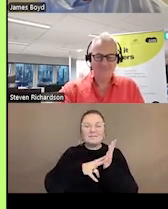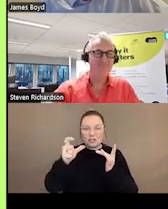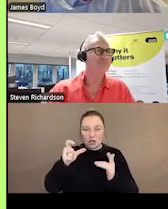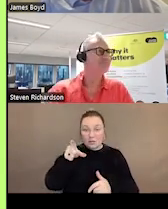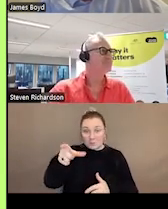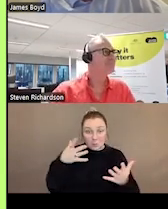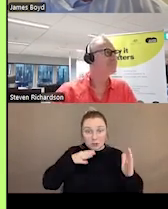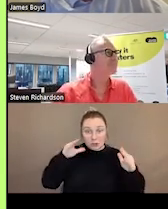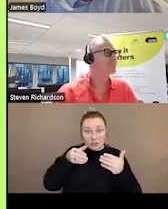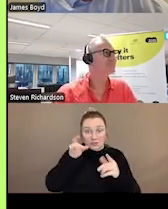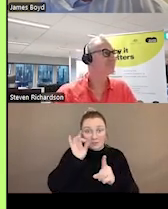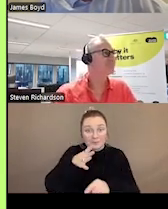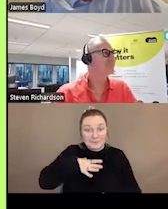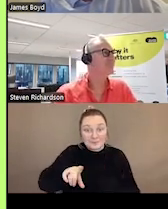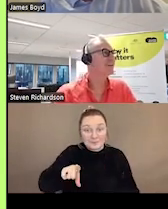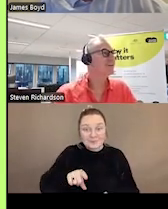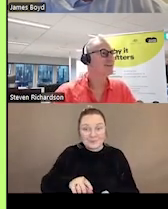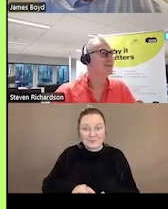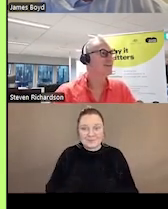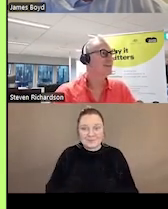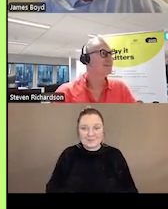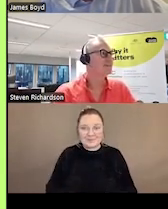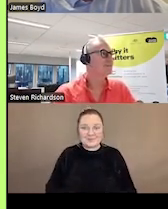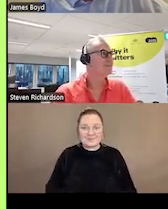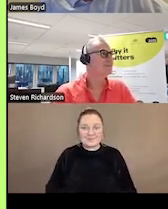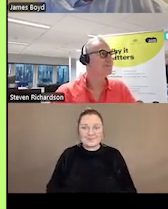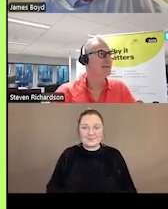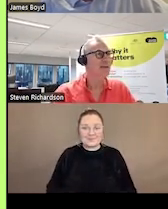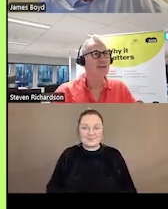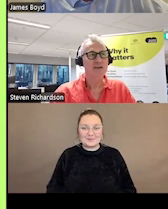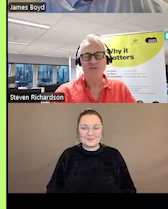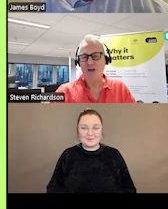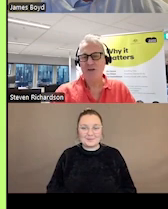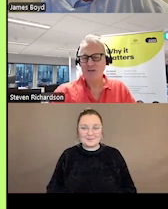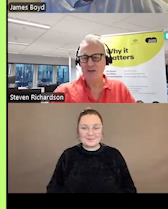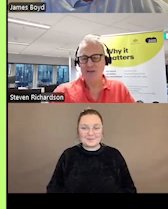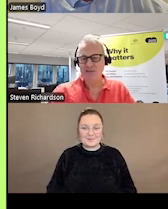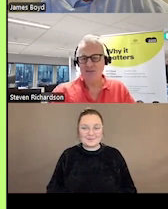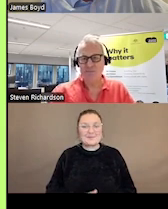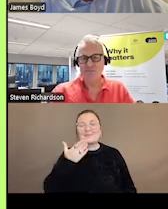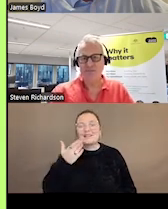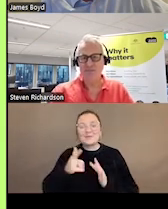introduce yourself, Steven? >> Thank you, James. I am Steven